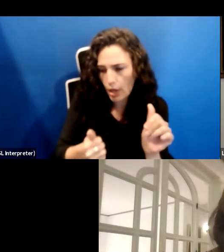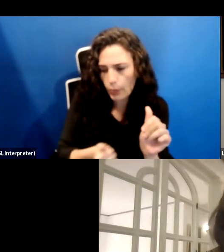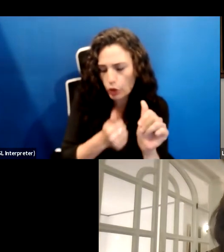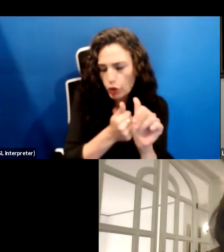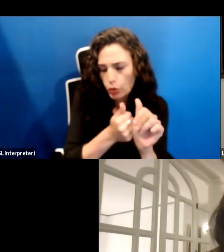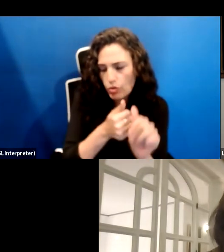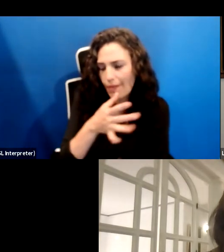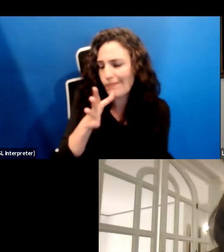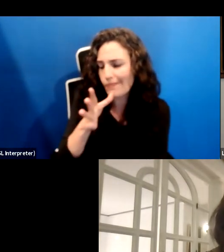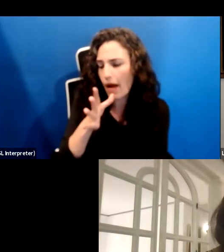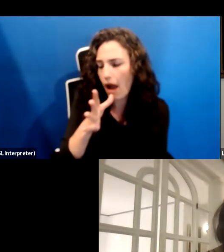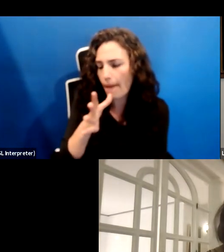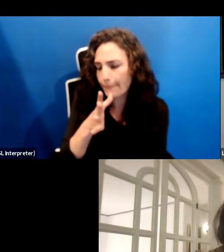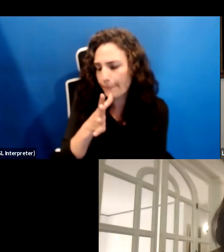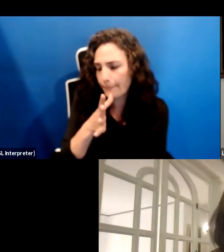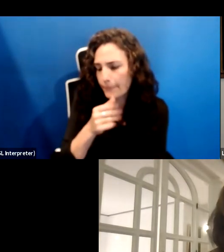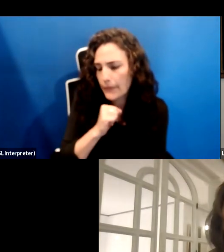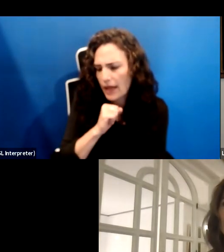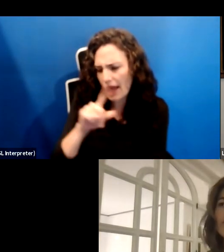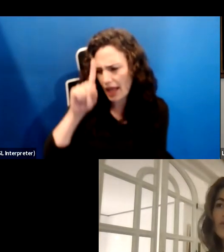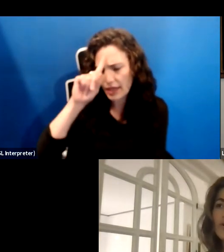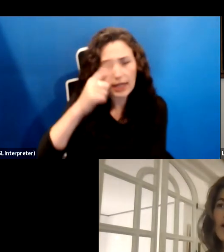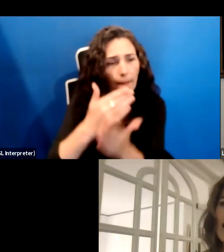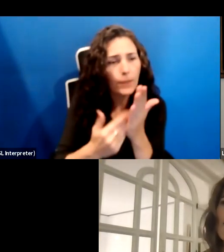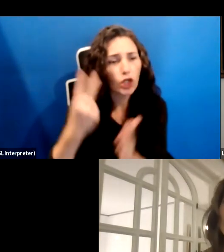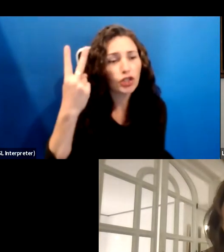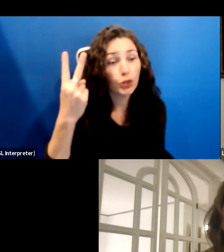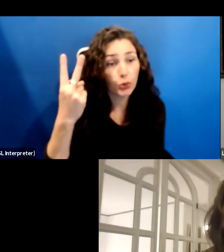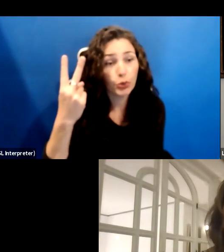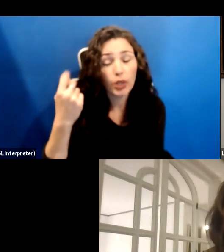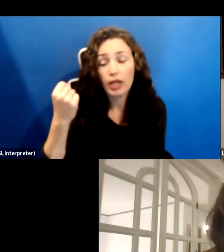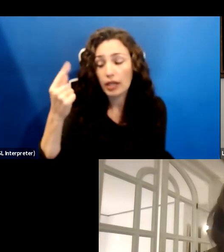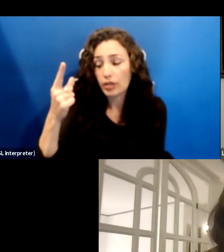And then you, I think in part two, you really come to a much deeper understanding